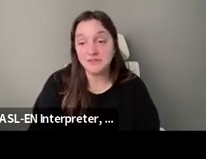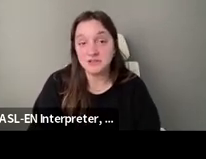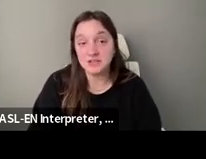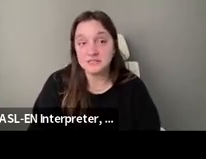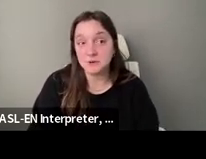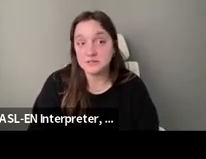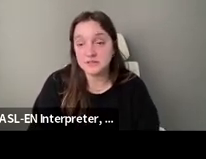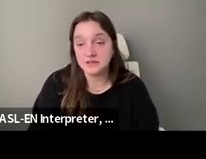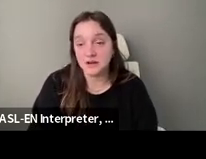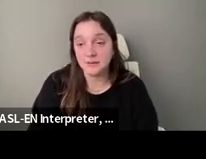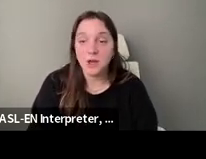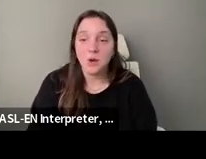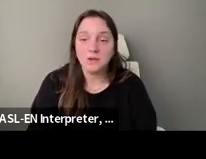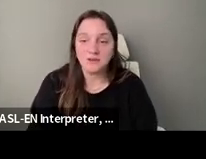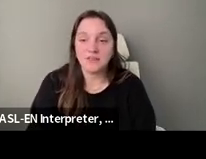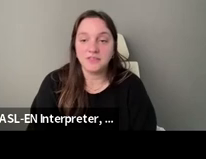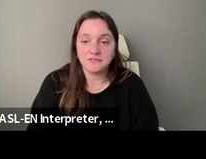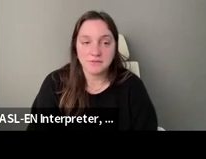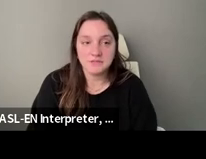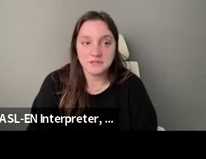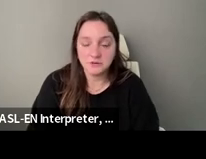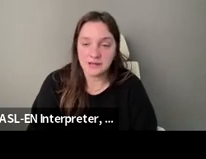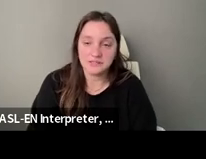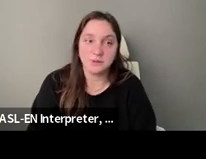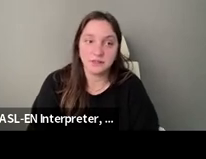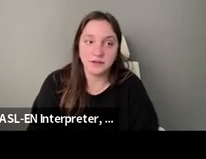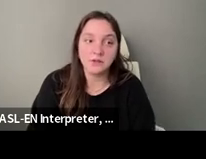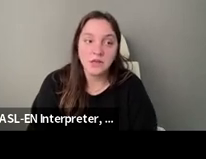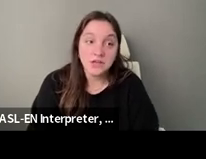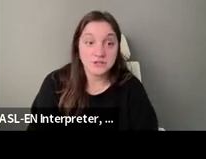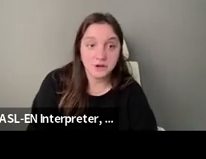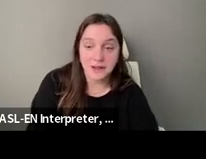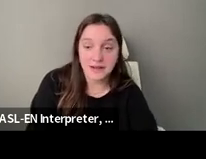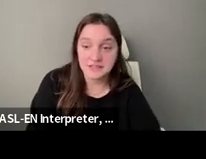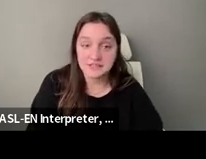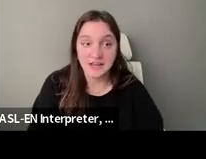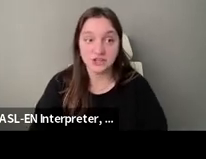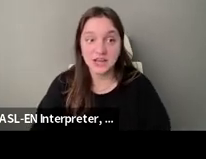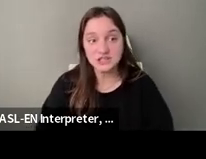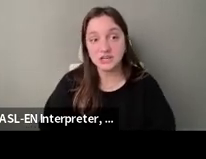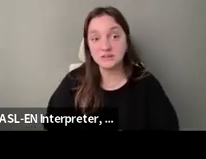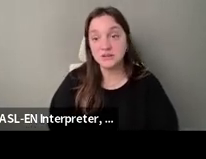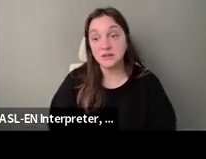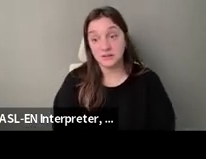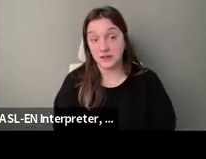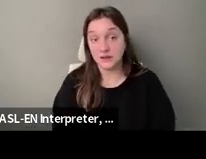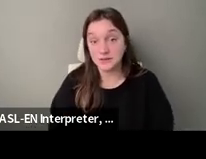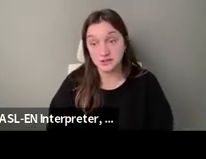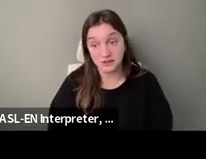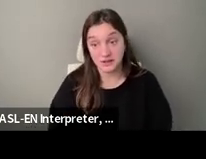come to the U.S. with little to no access to education, language